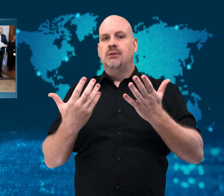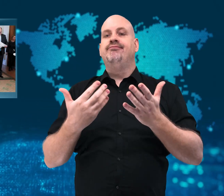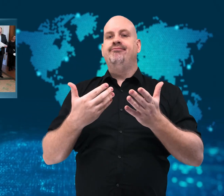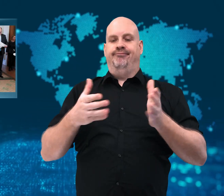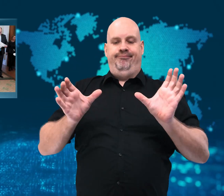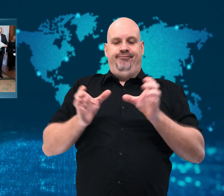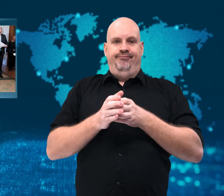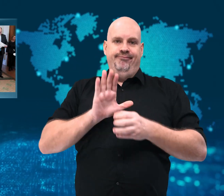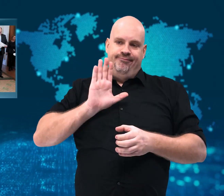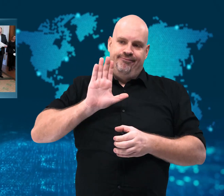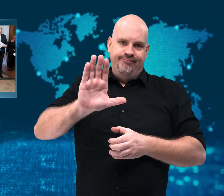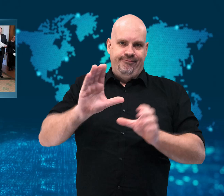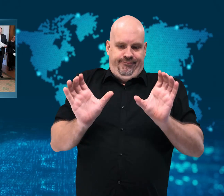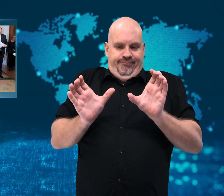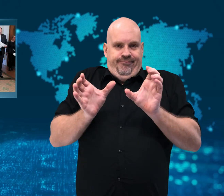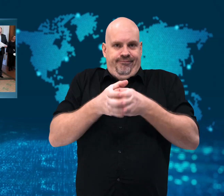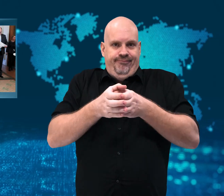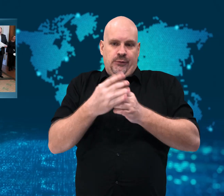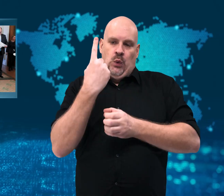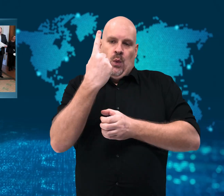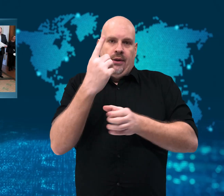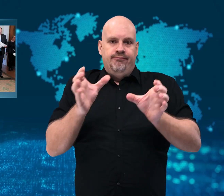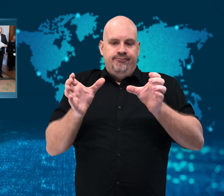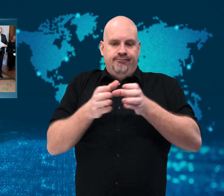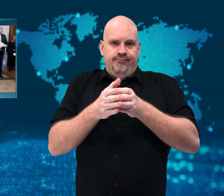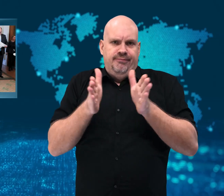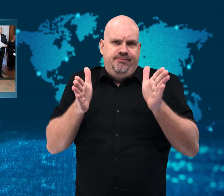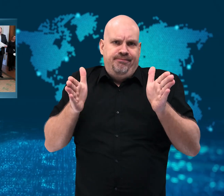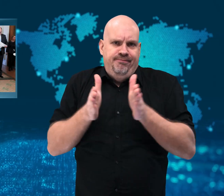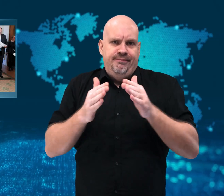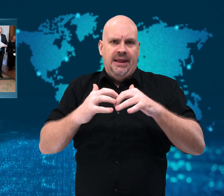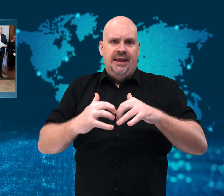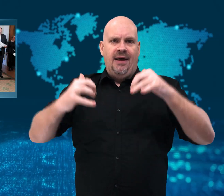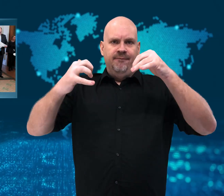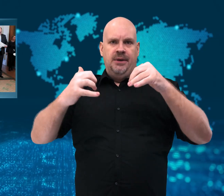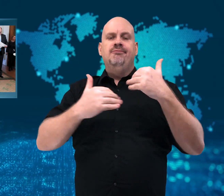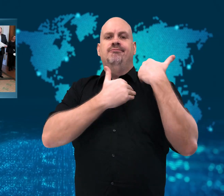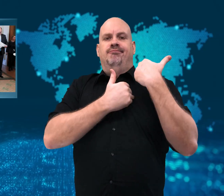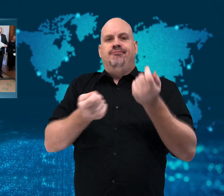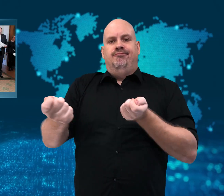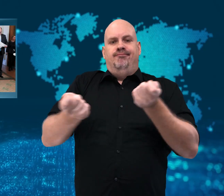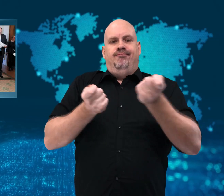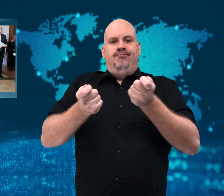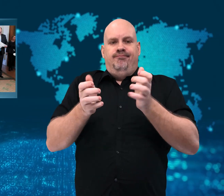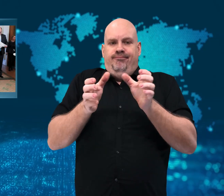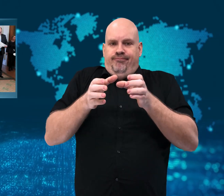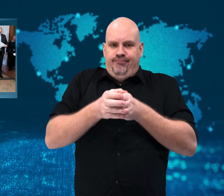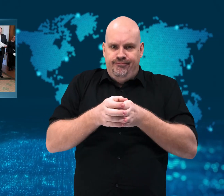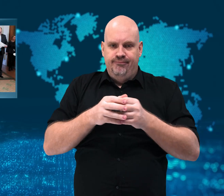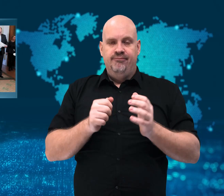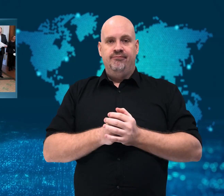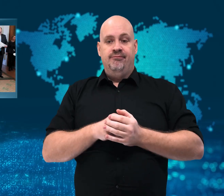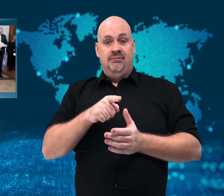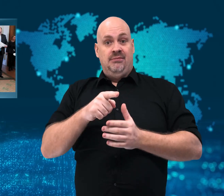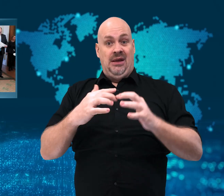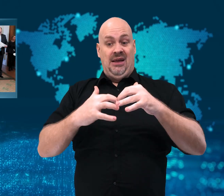She now will lead one of the country’s weakest governments with